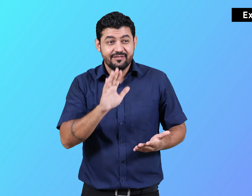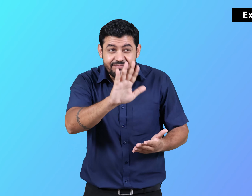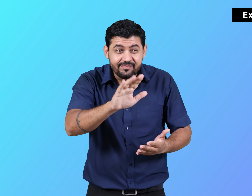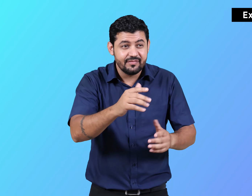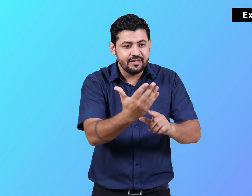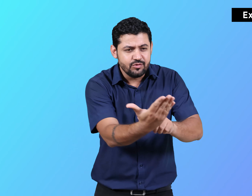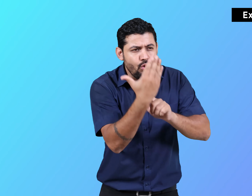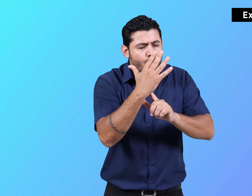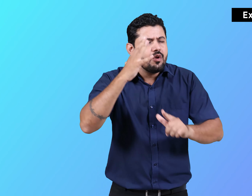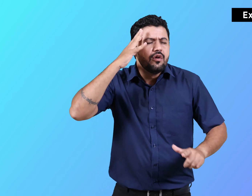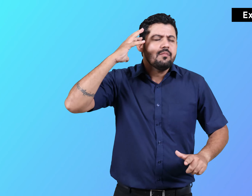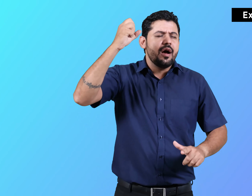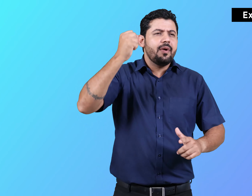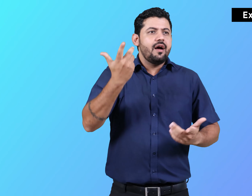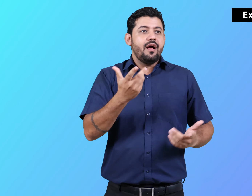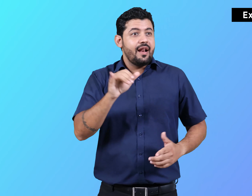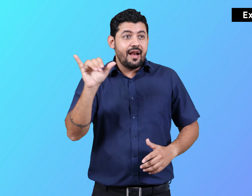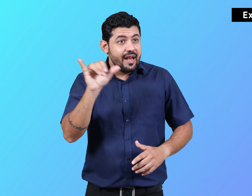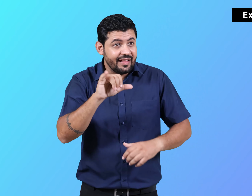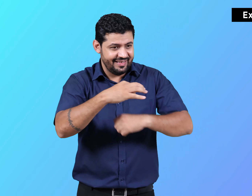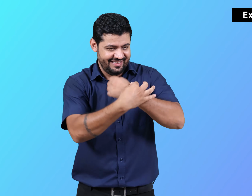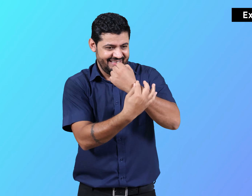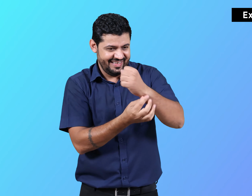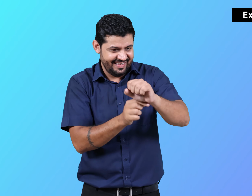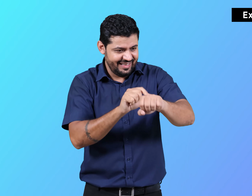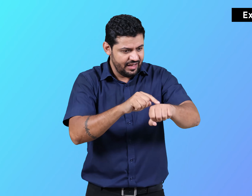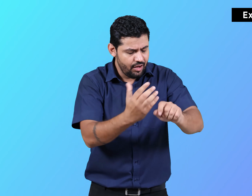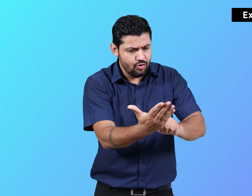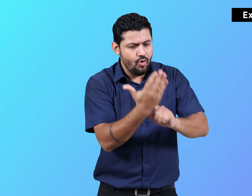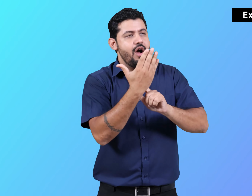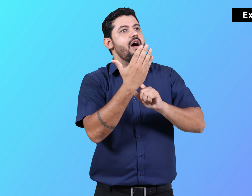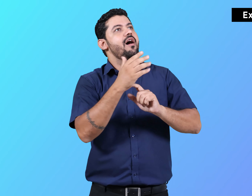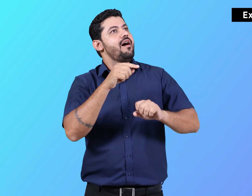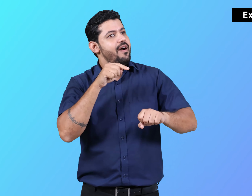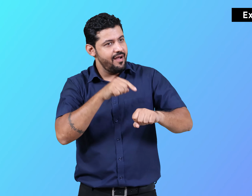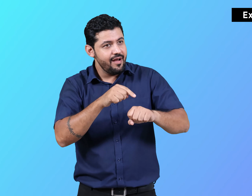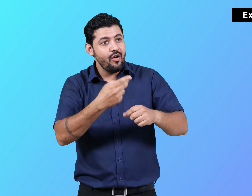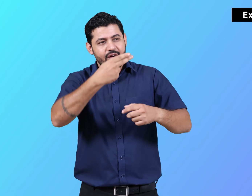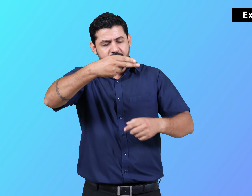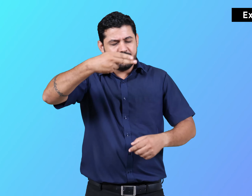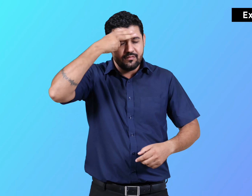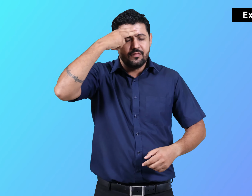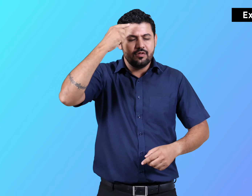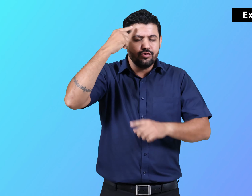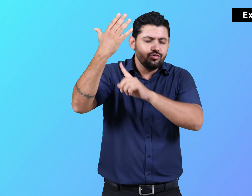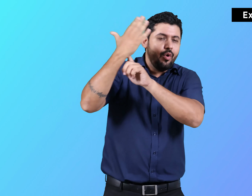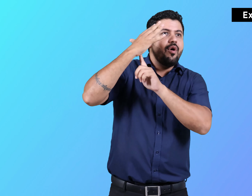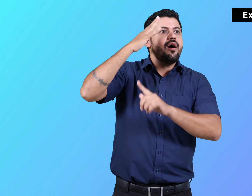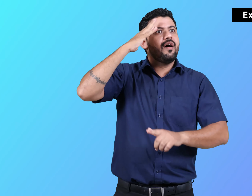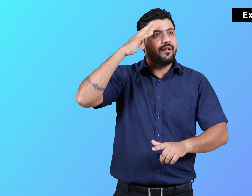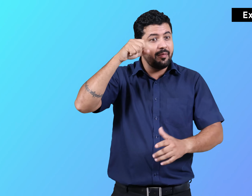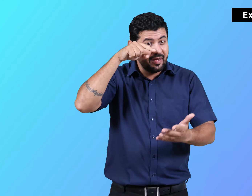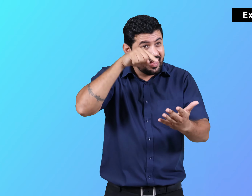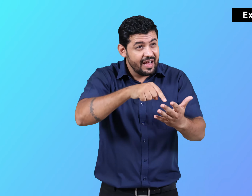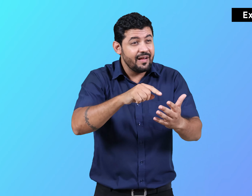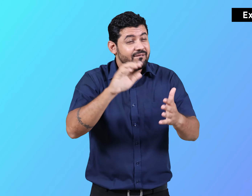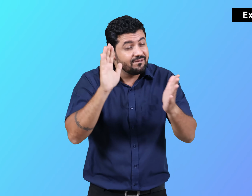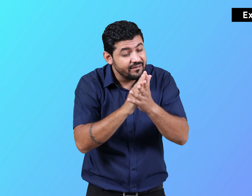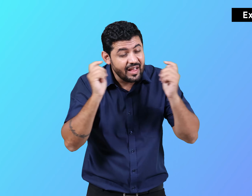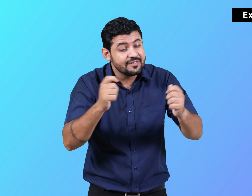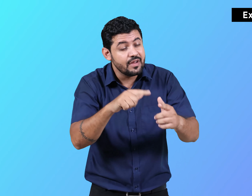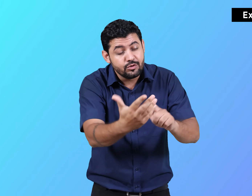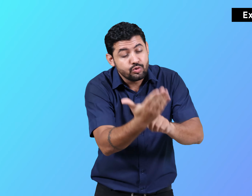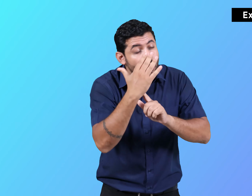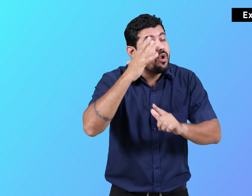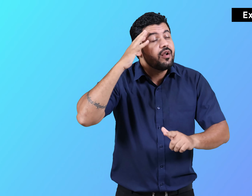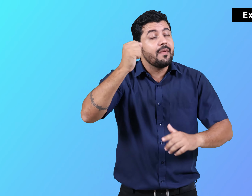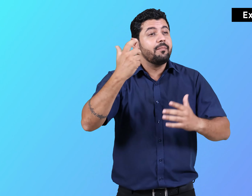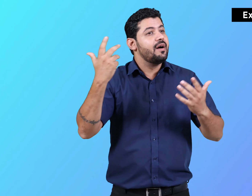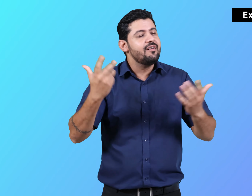This is like a string tied on your hand, like a sign in front of your eyes. It helps you remember that